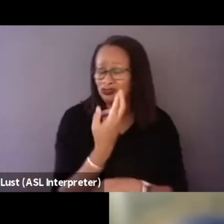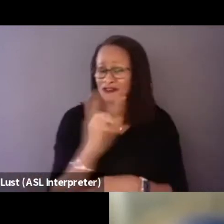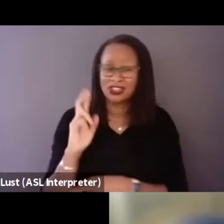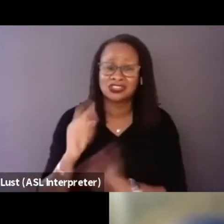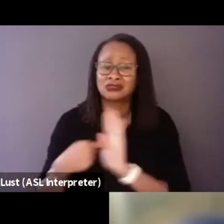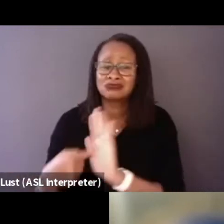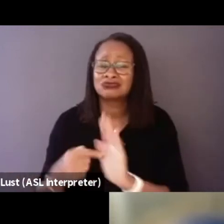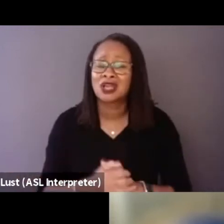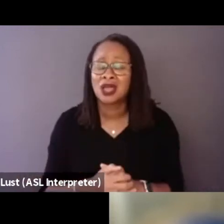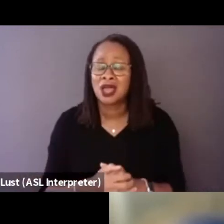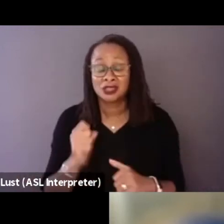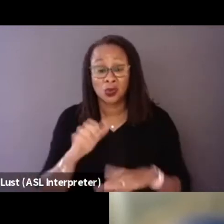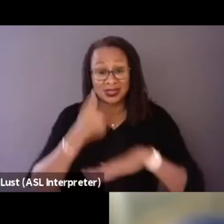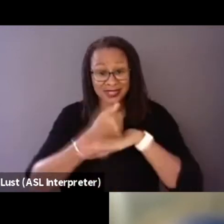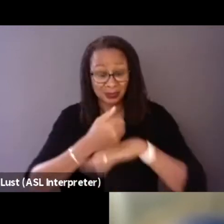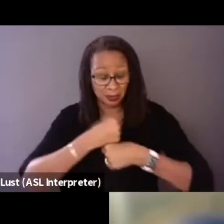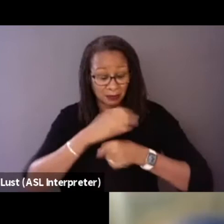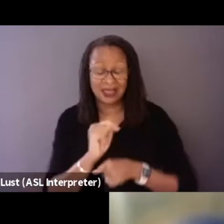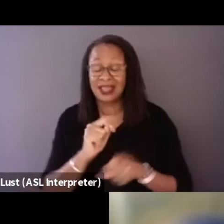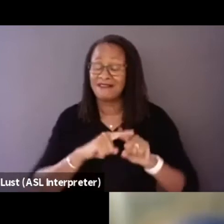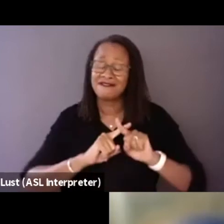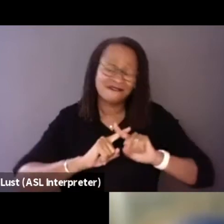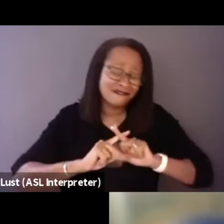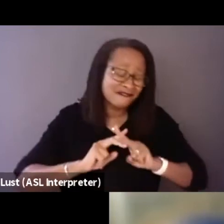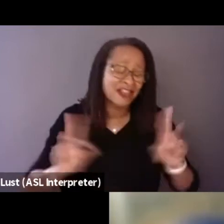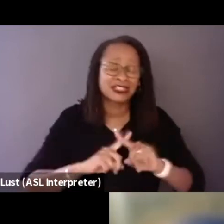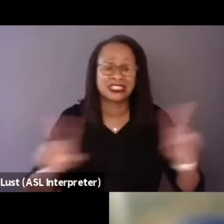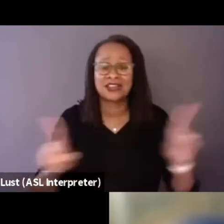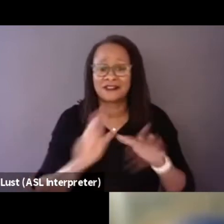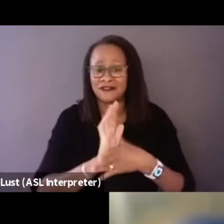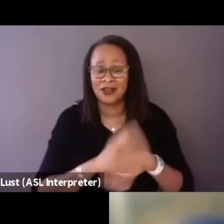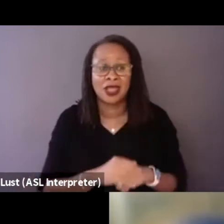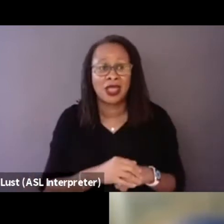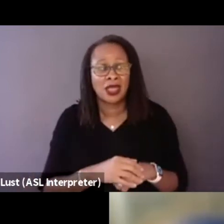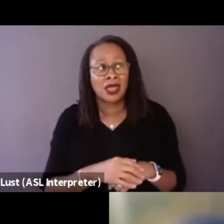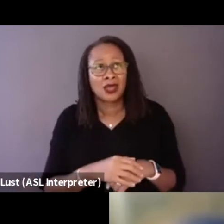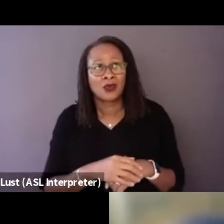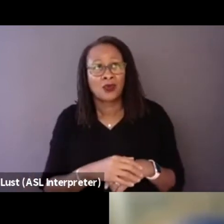We set out to make a very different film. We were setting out to really explore the emotional lives of young kids of color.